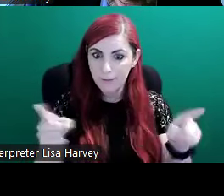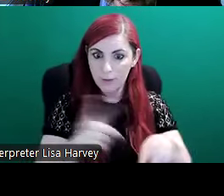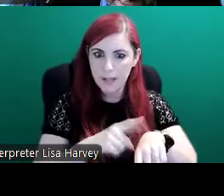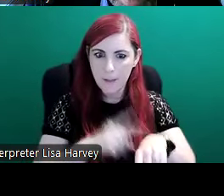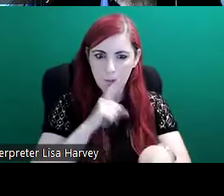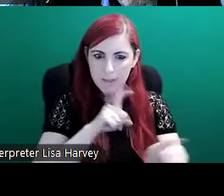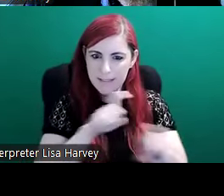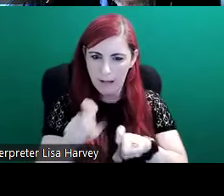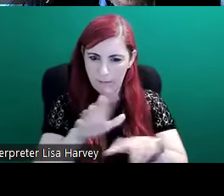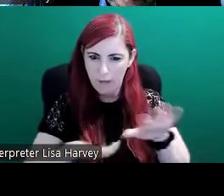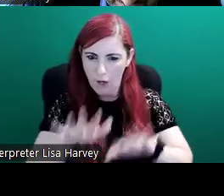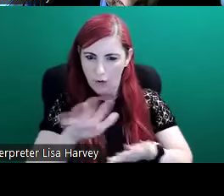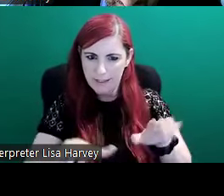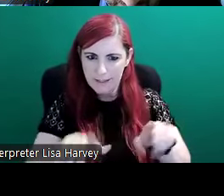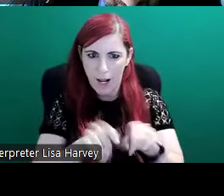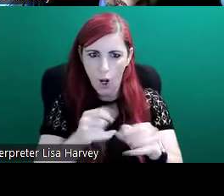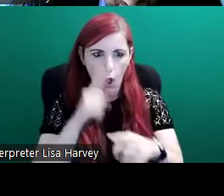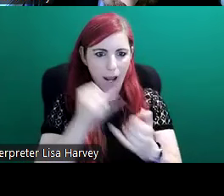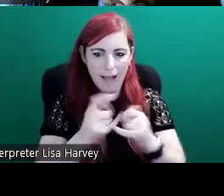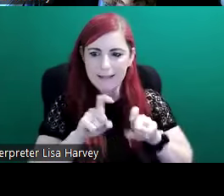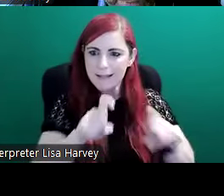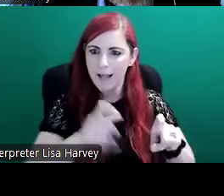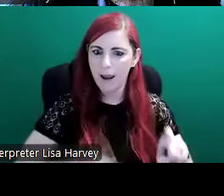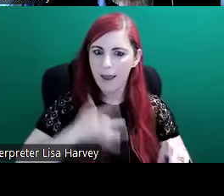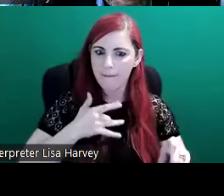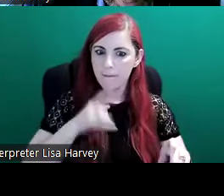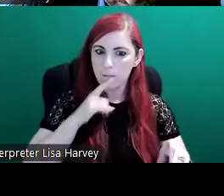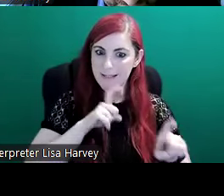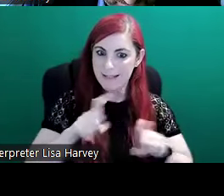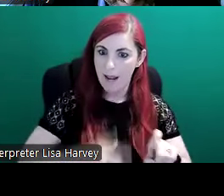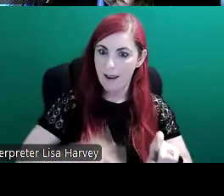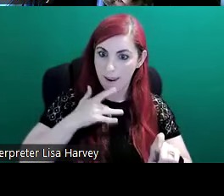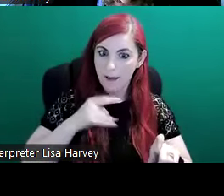arranged across a flat surface. Still Life was central to the development of Cubism